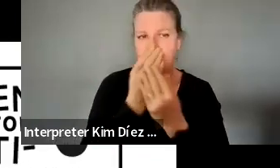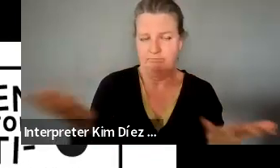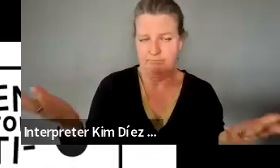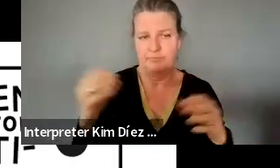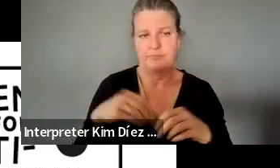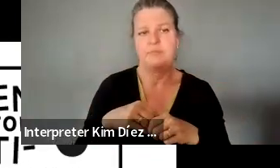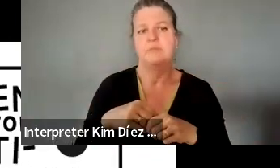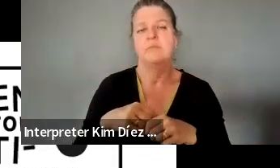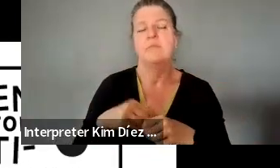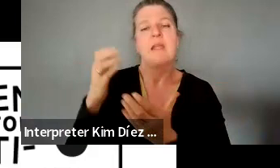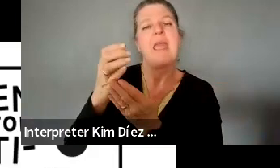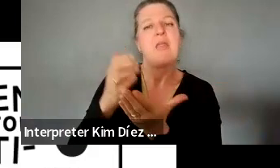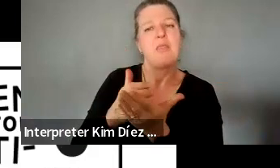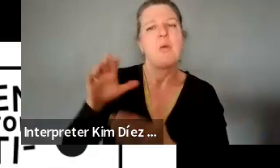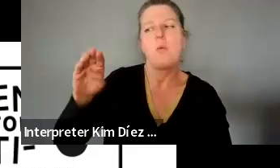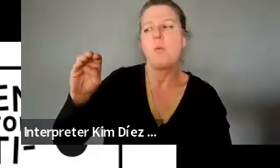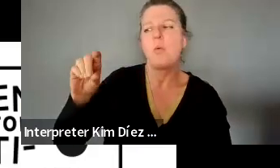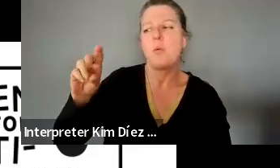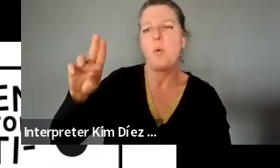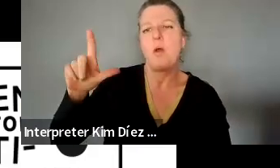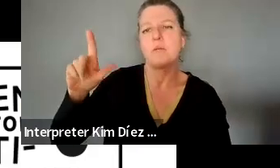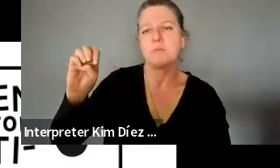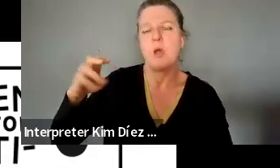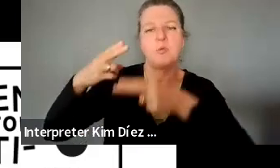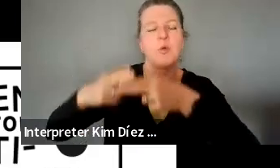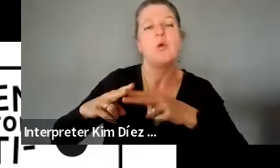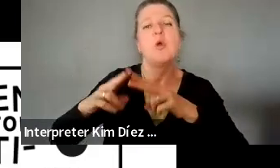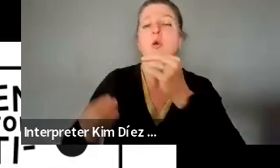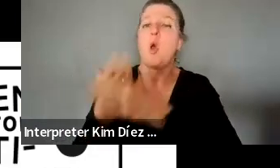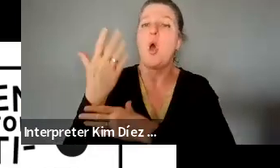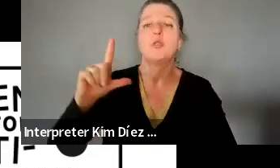in the module titled Spring '23 Reflections and Activities,